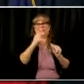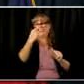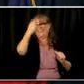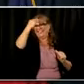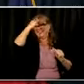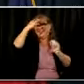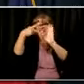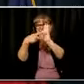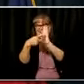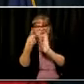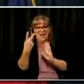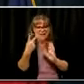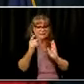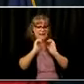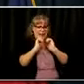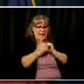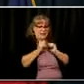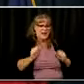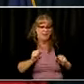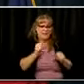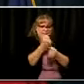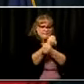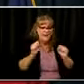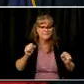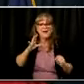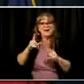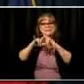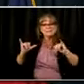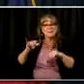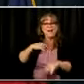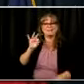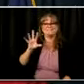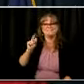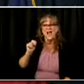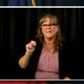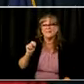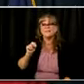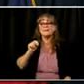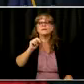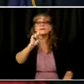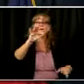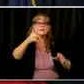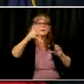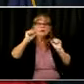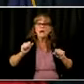theme you know six eight ten feet where you can get creative uh find out ways to